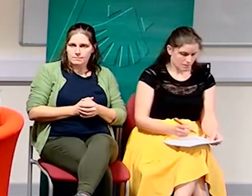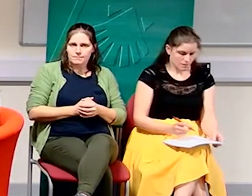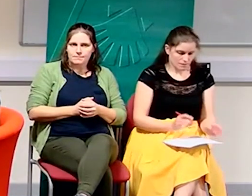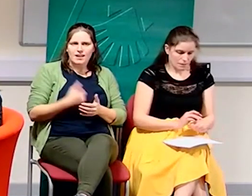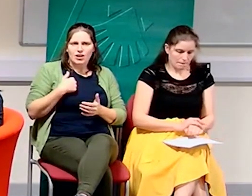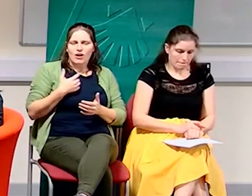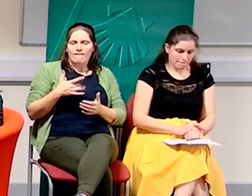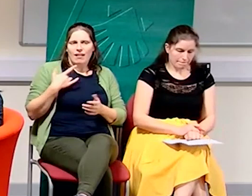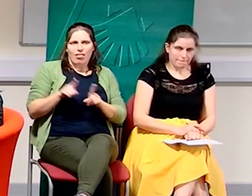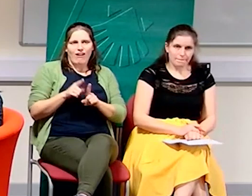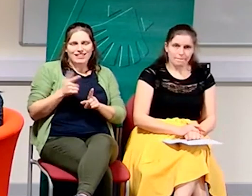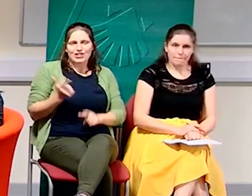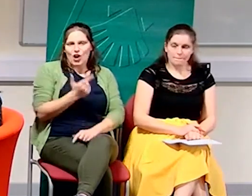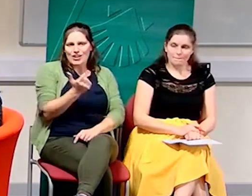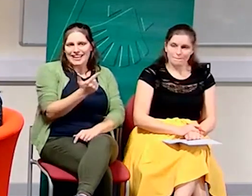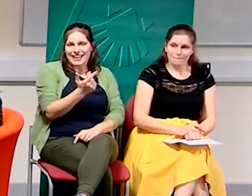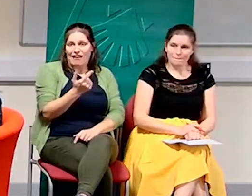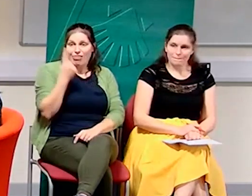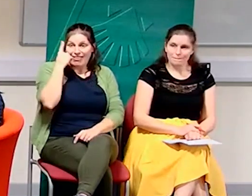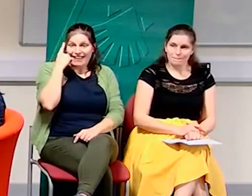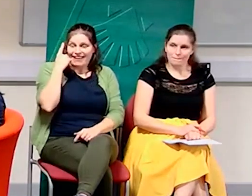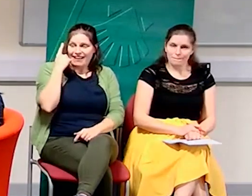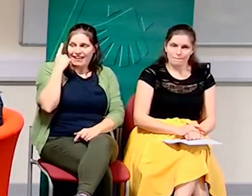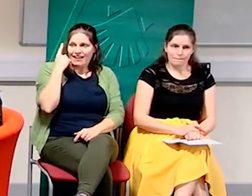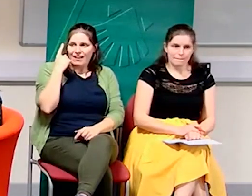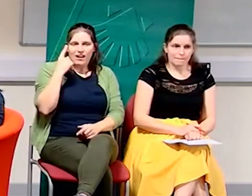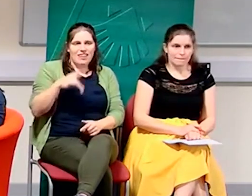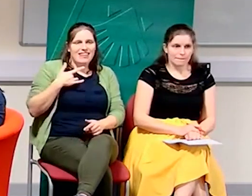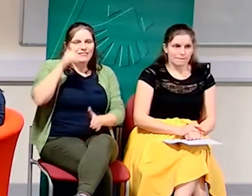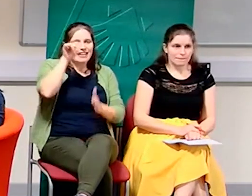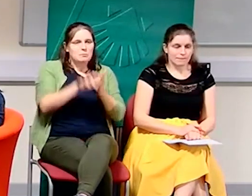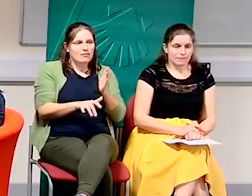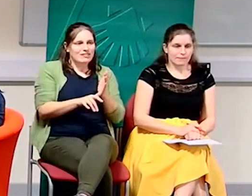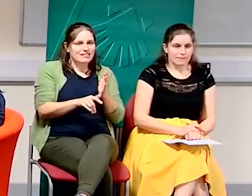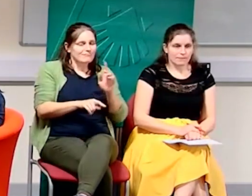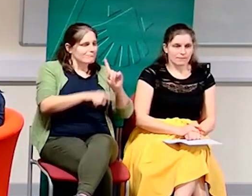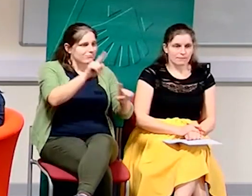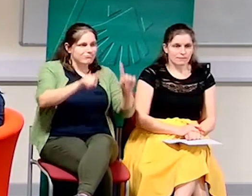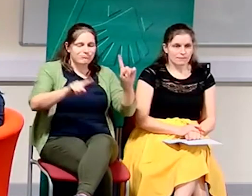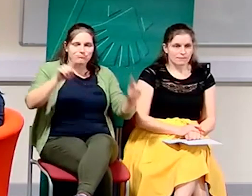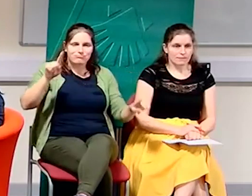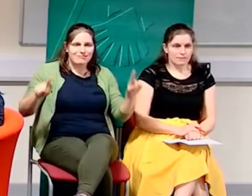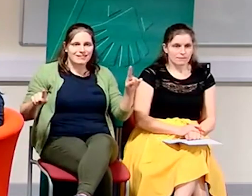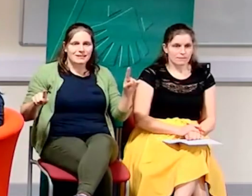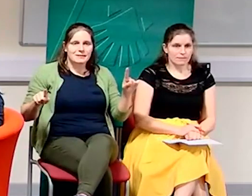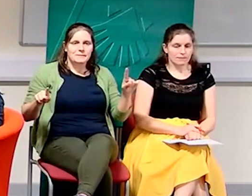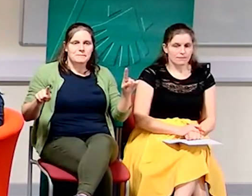I I'm pretty sure everyone's Journey with lived experiences um would differ from time point to